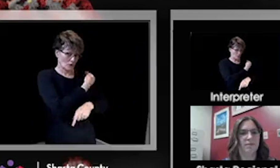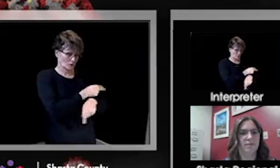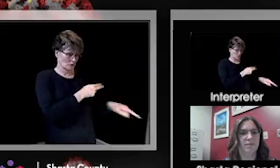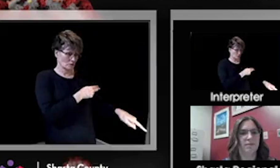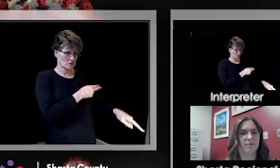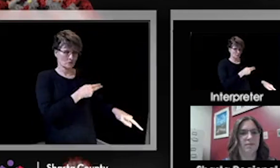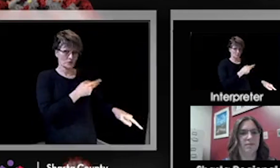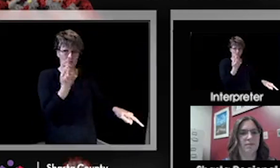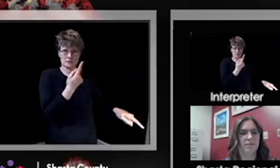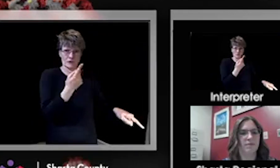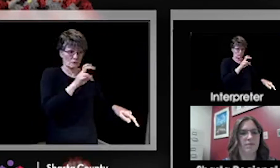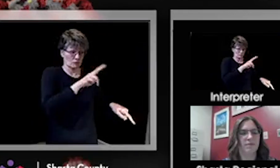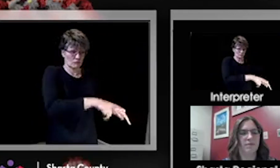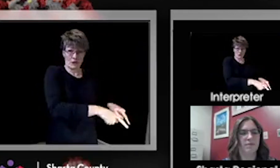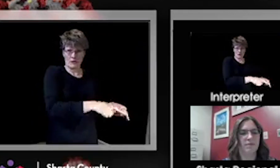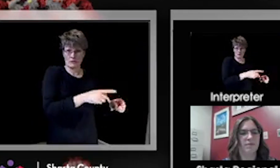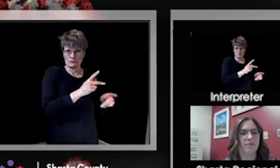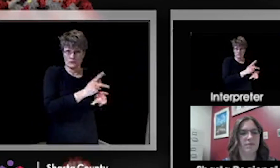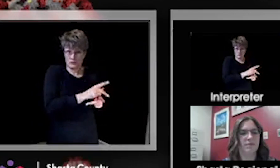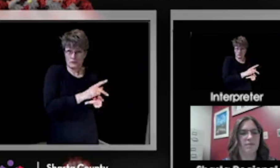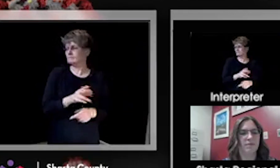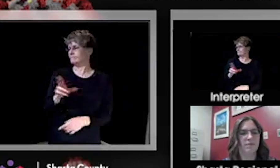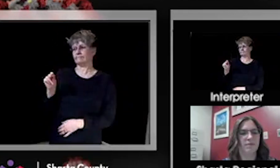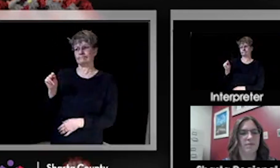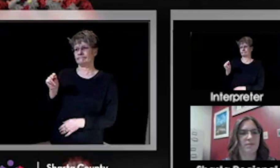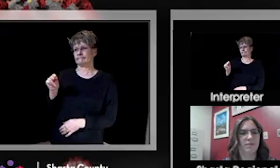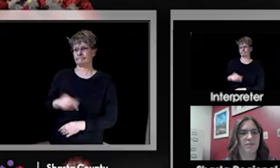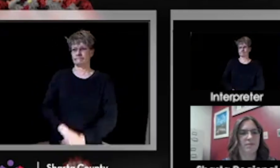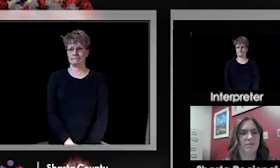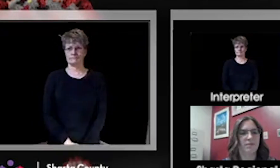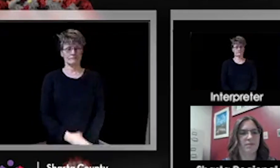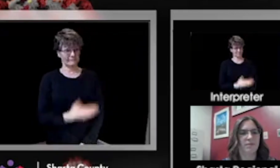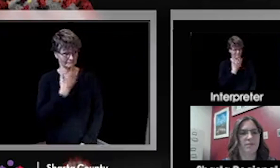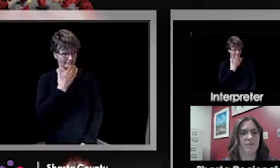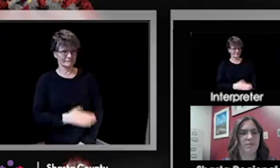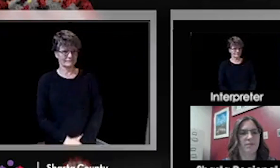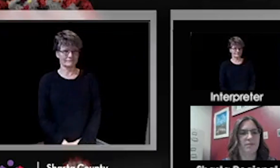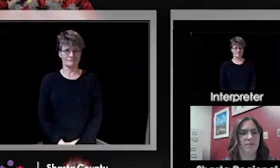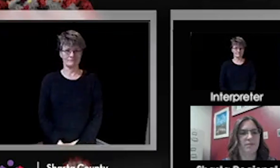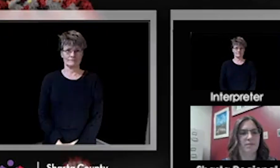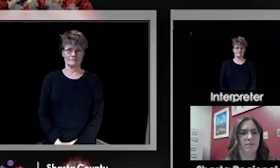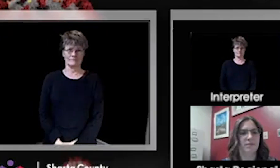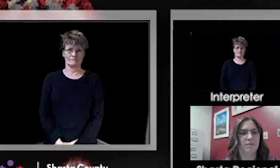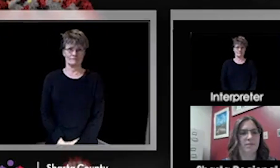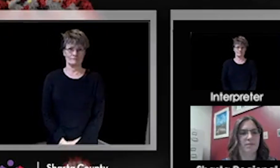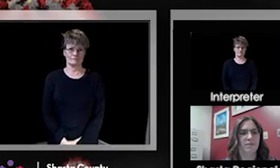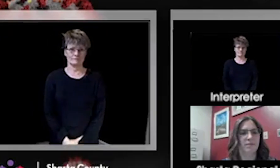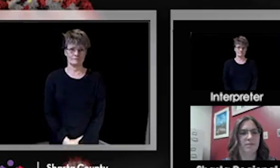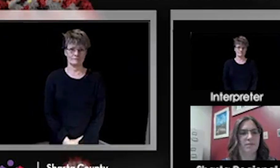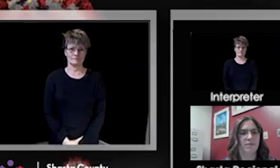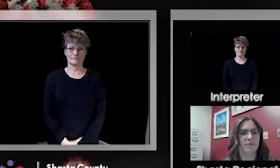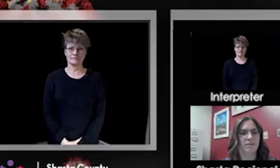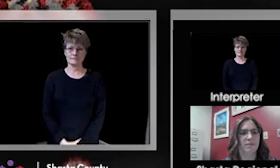As of today, no. Thank you.